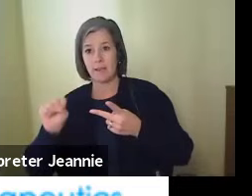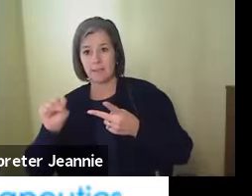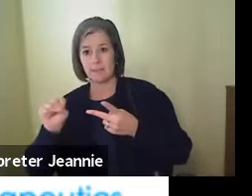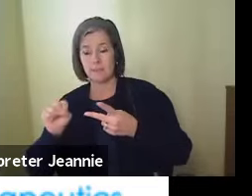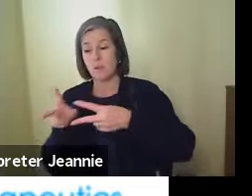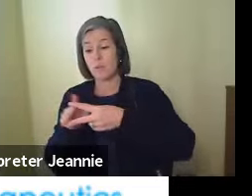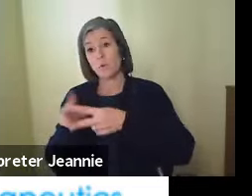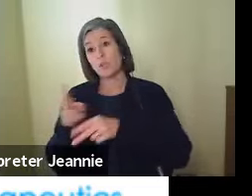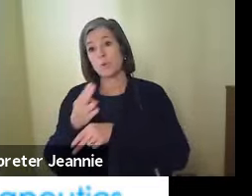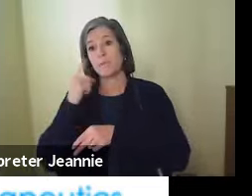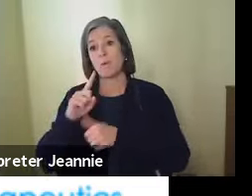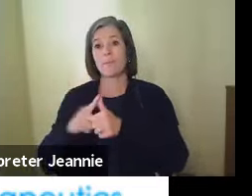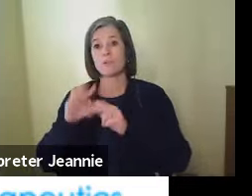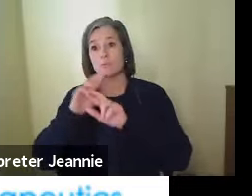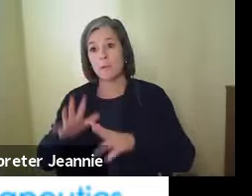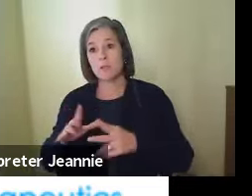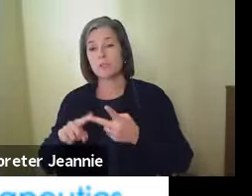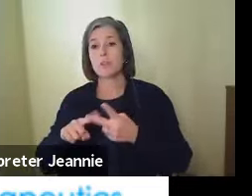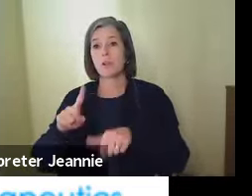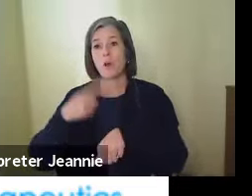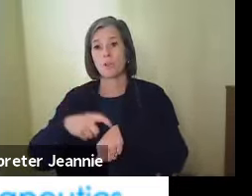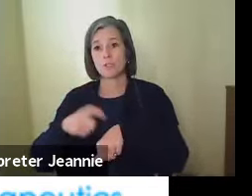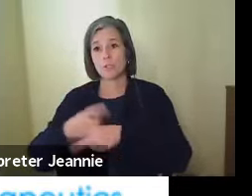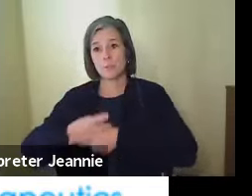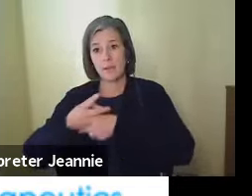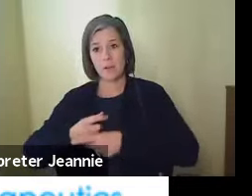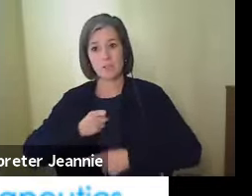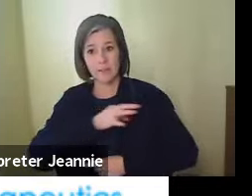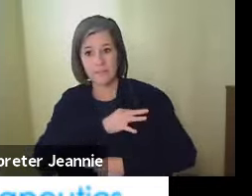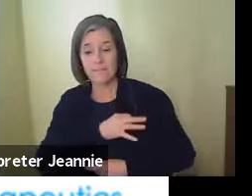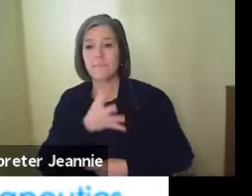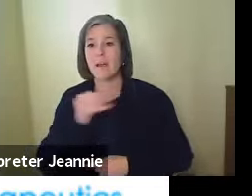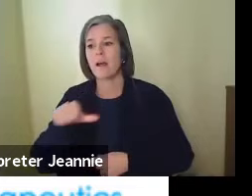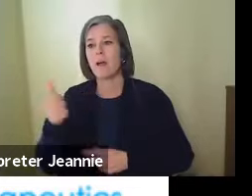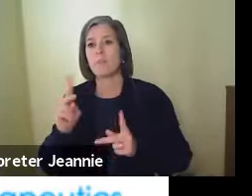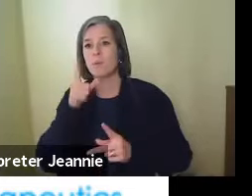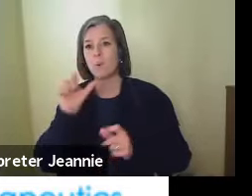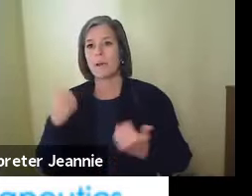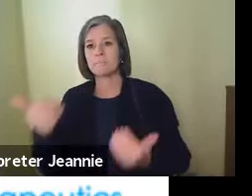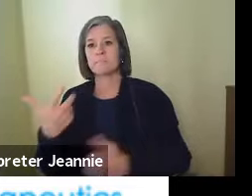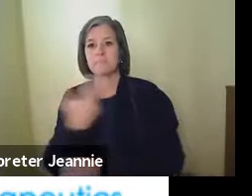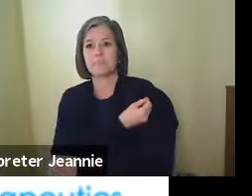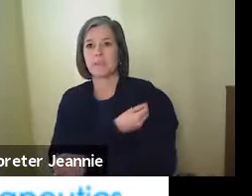responders, for long-term care facility staff, and others that can be vaccinated in that Phase 1A1